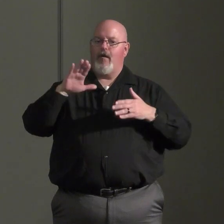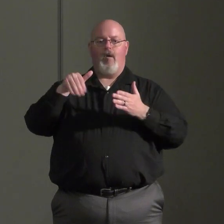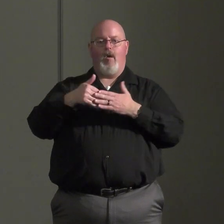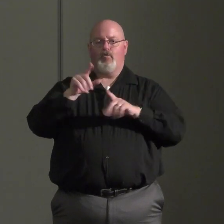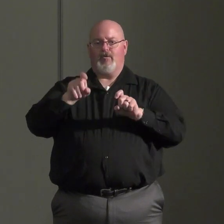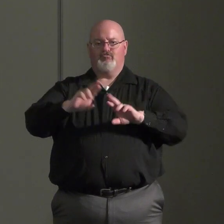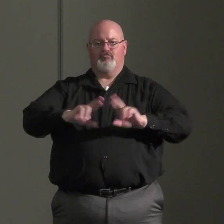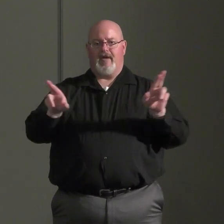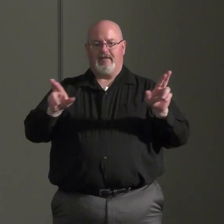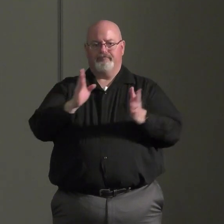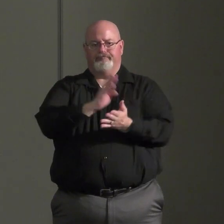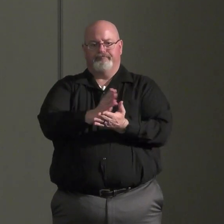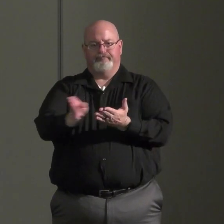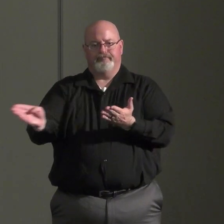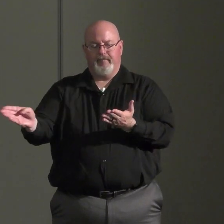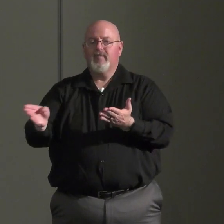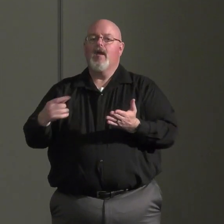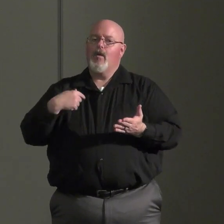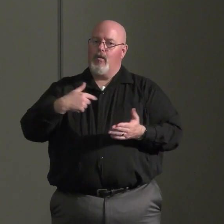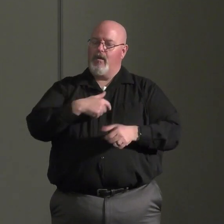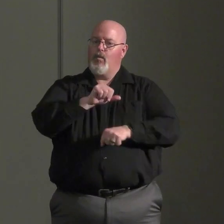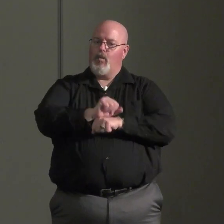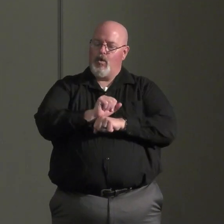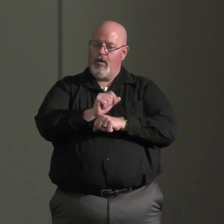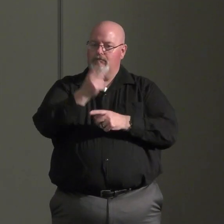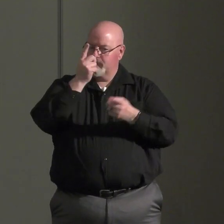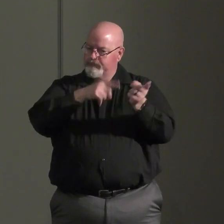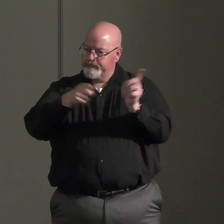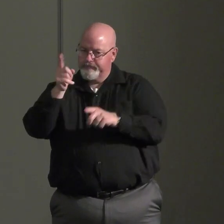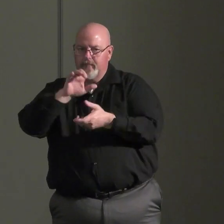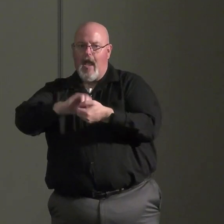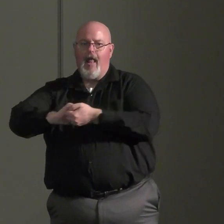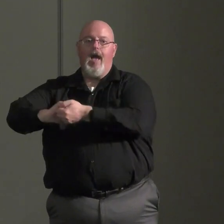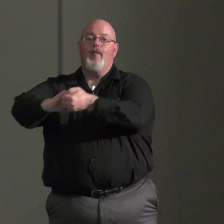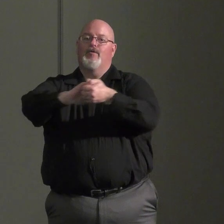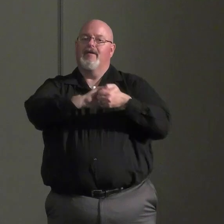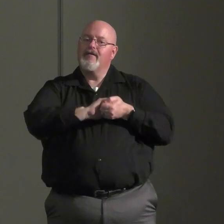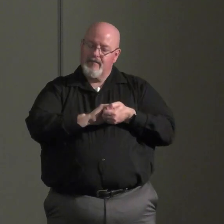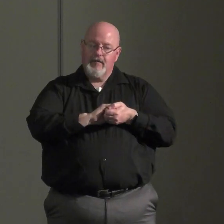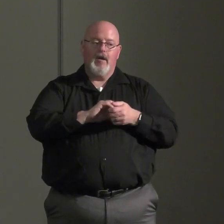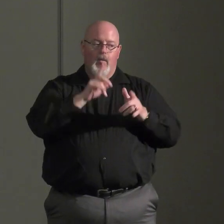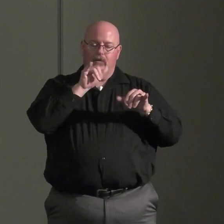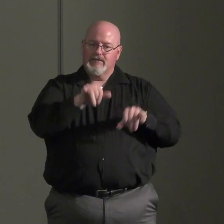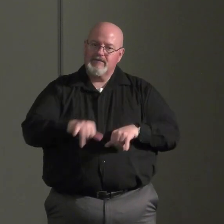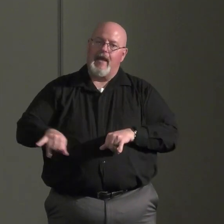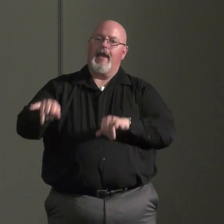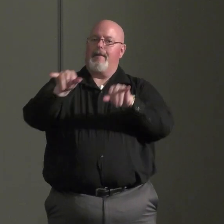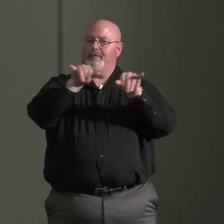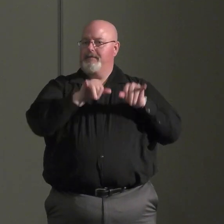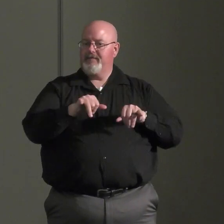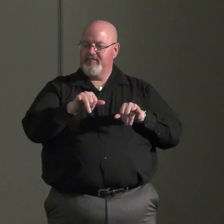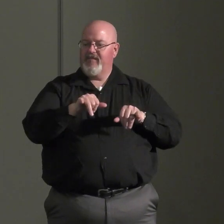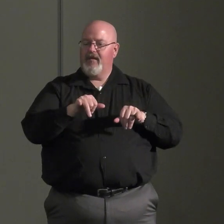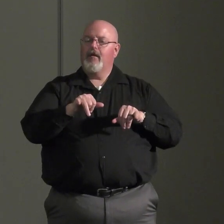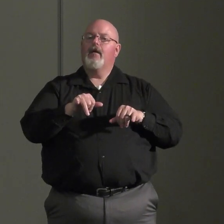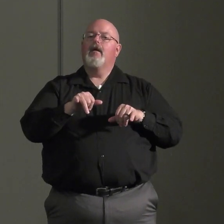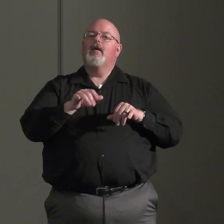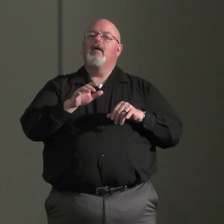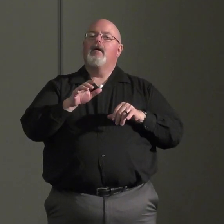laid out. We really work collaboratively with the client to get on the same page. And gather